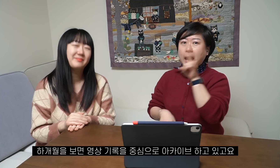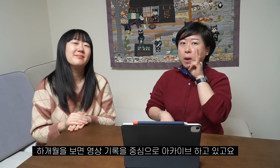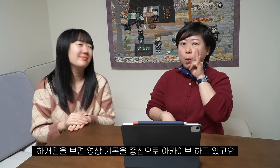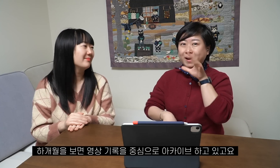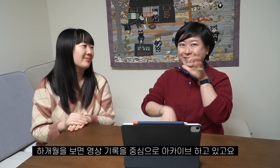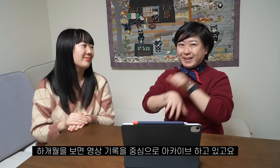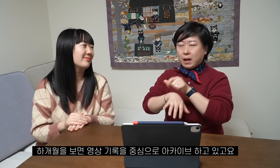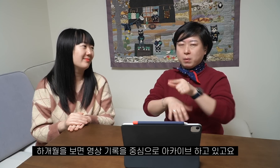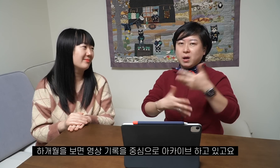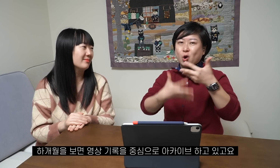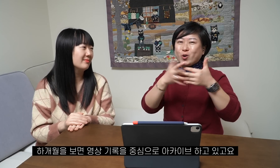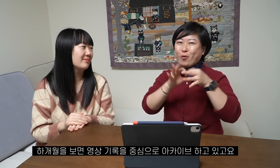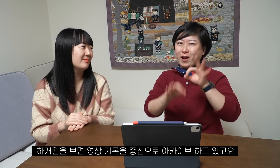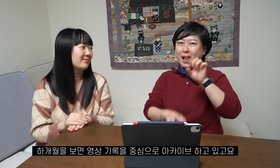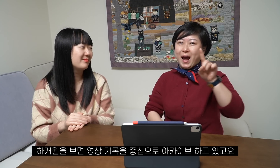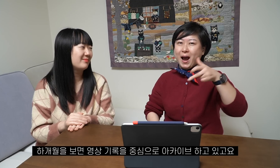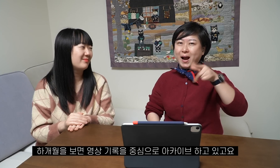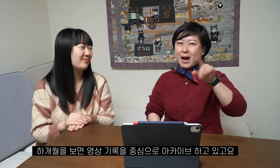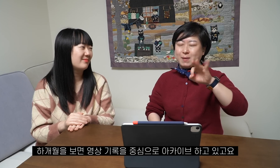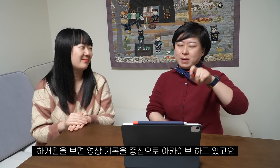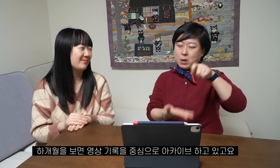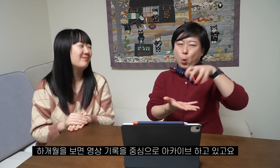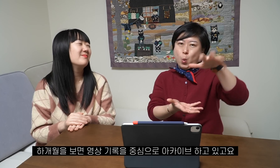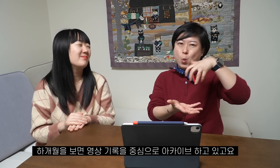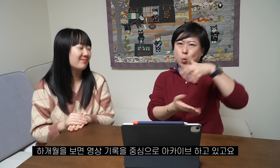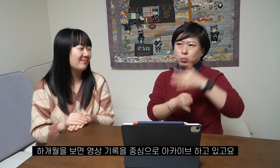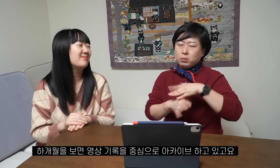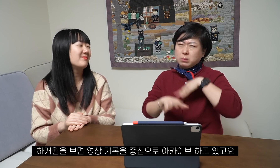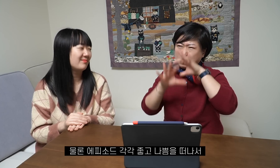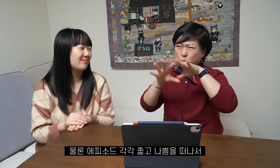If you look at her, she is archiving her video records.